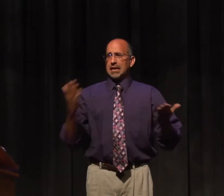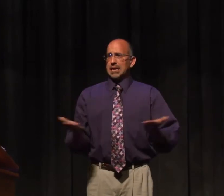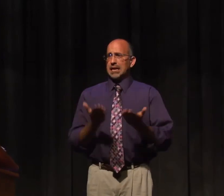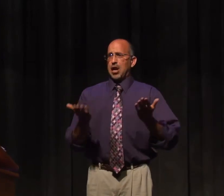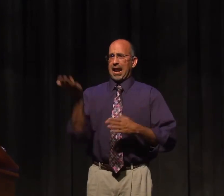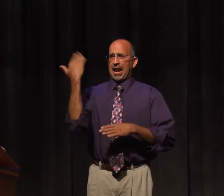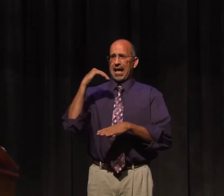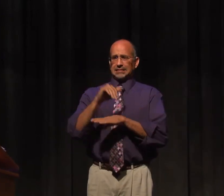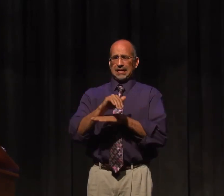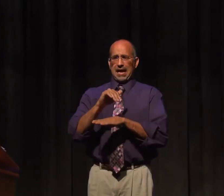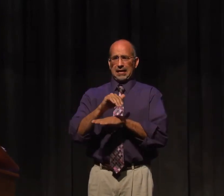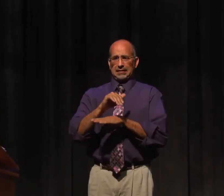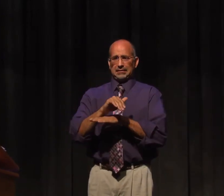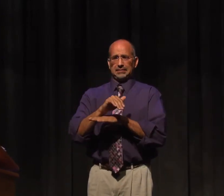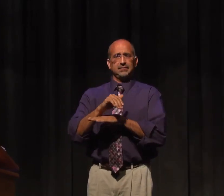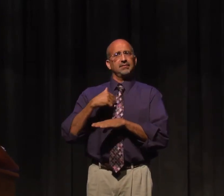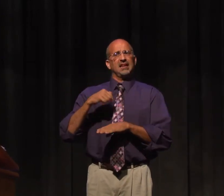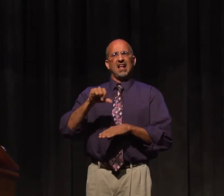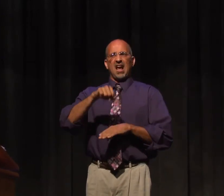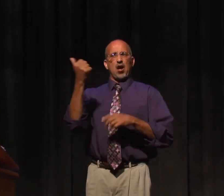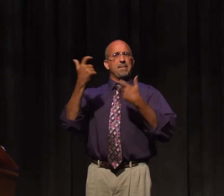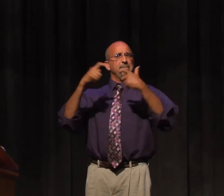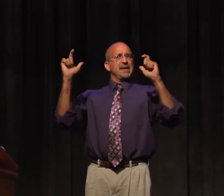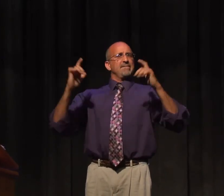Some of you are here last night.